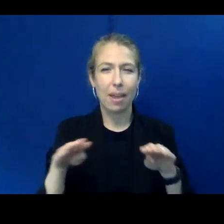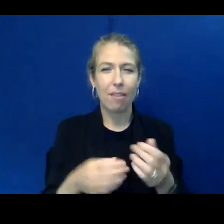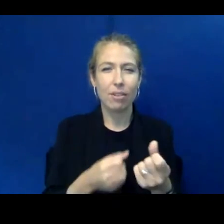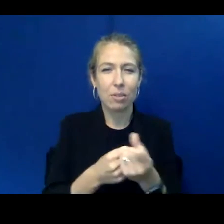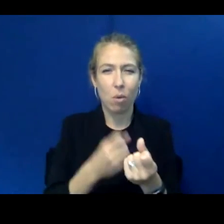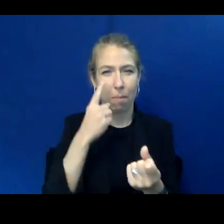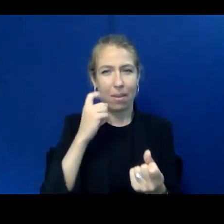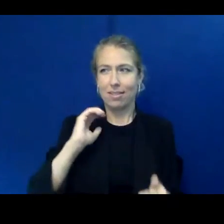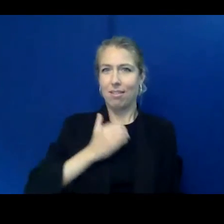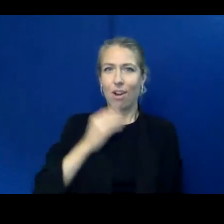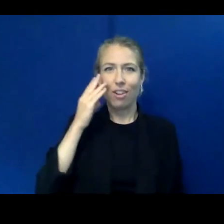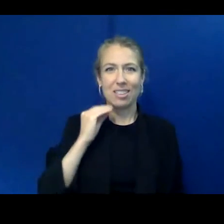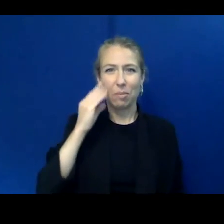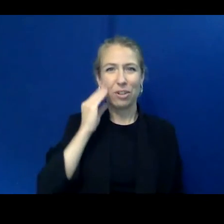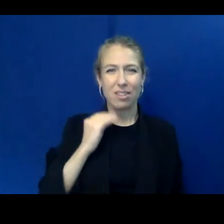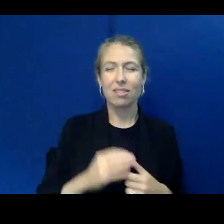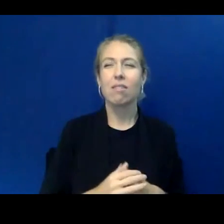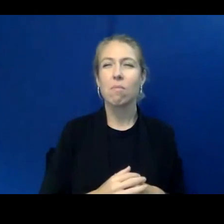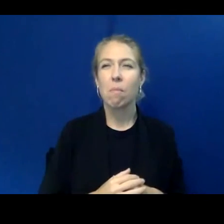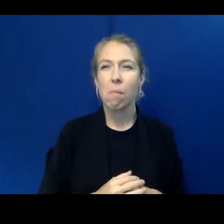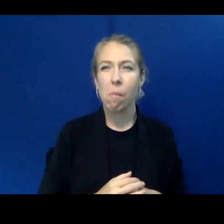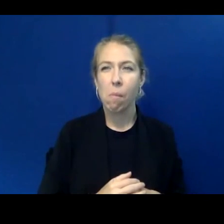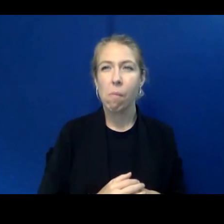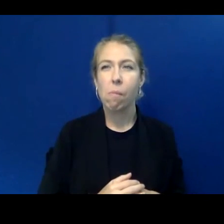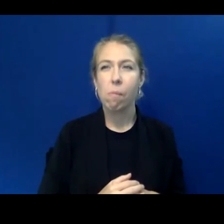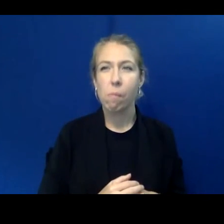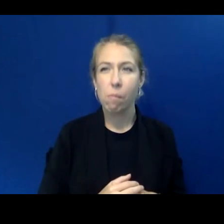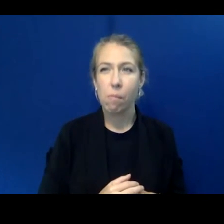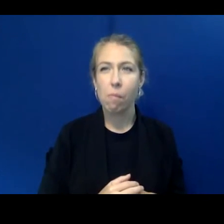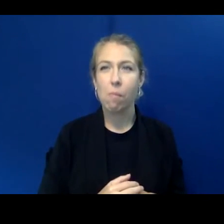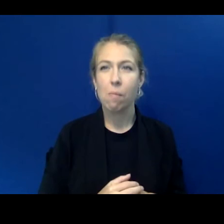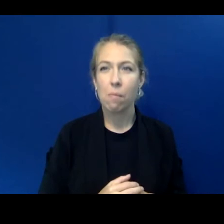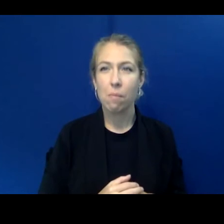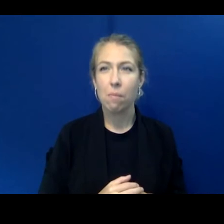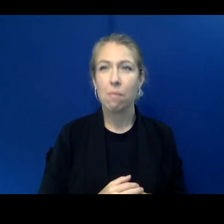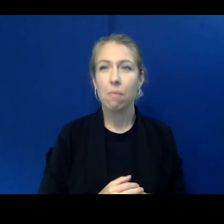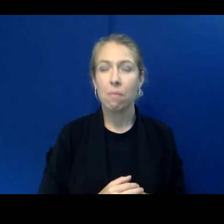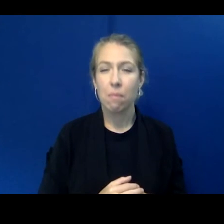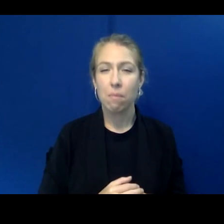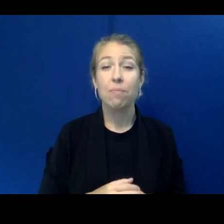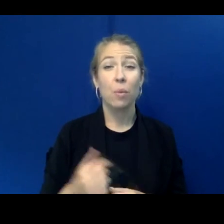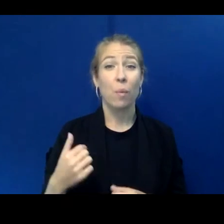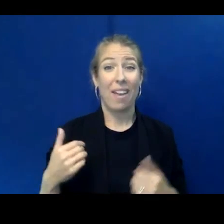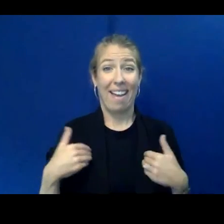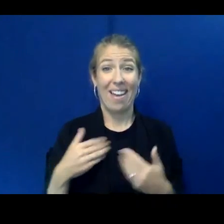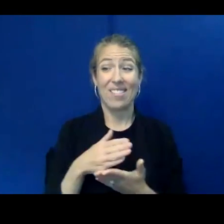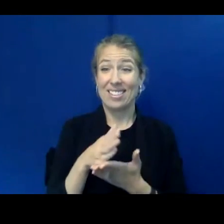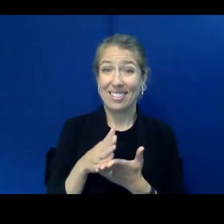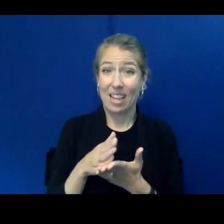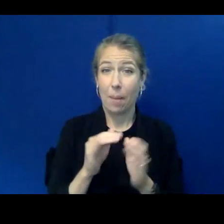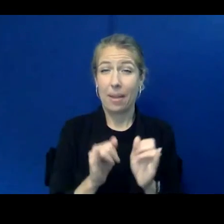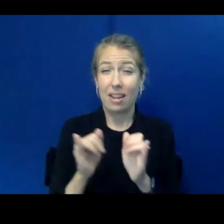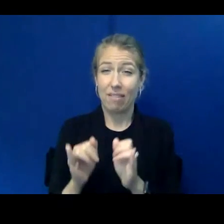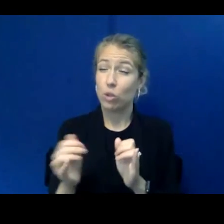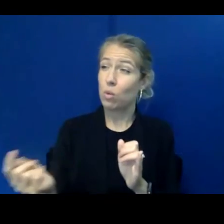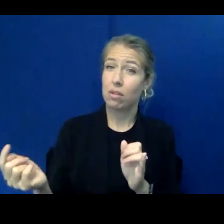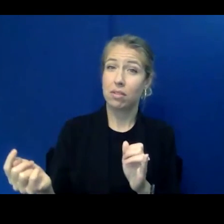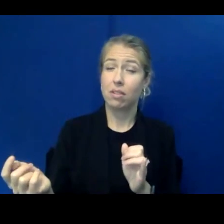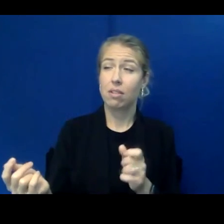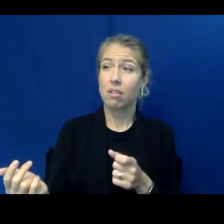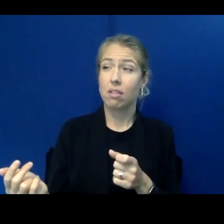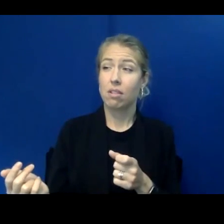But we also have had some individuals come through our services who had limited verbal